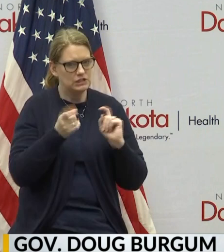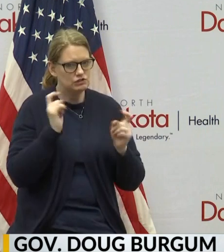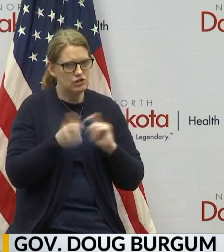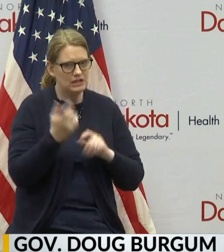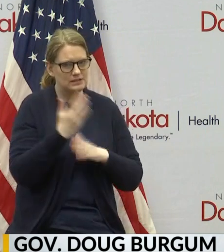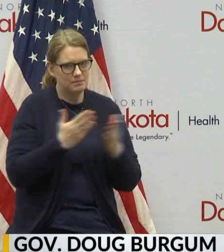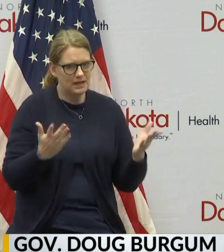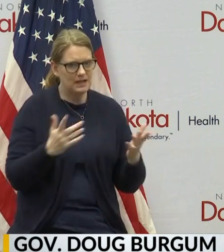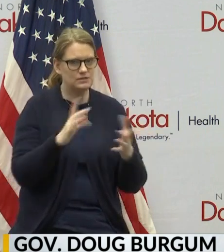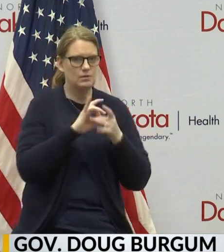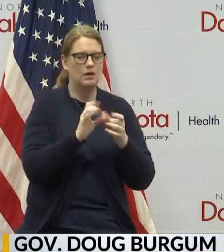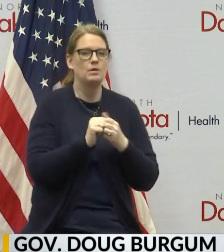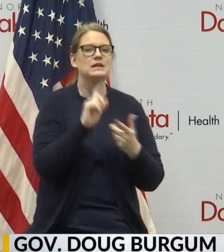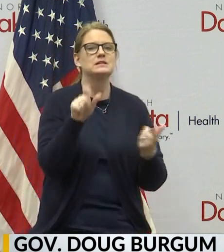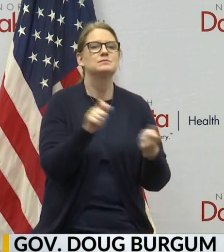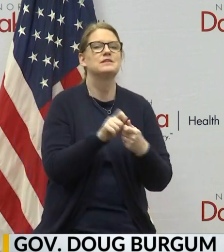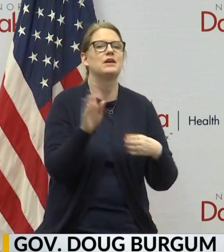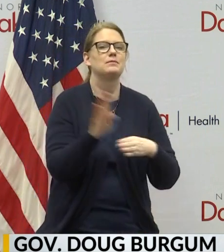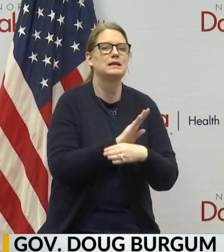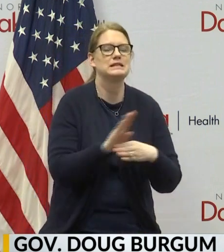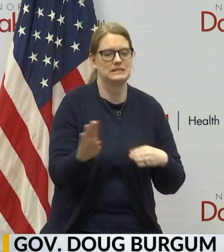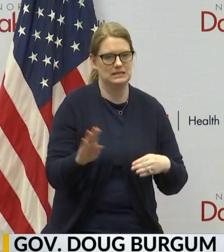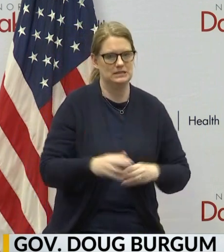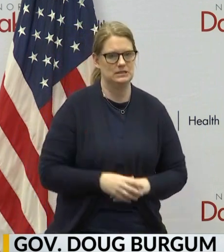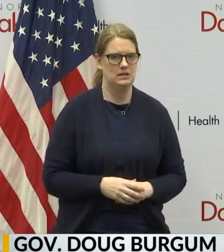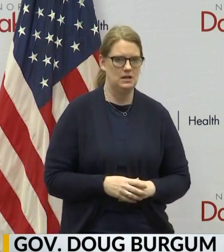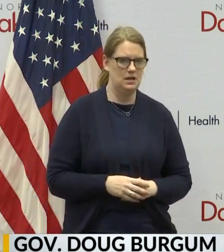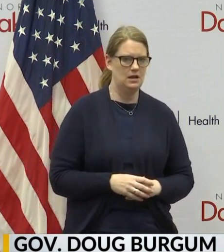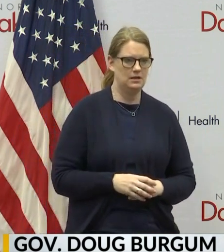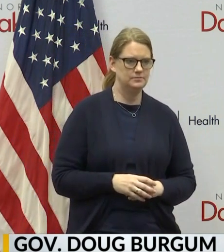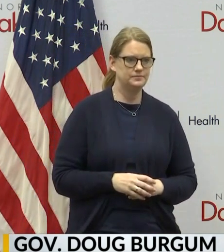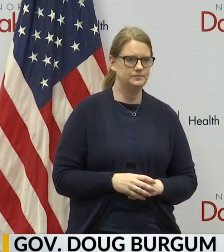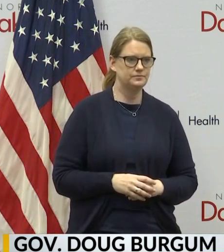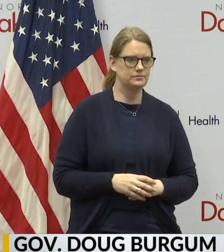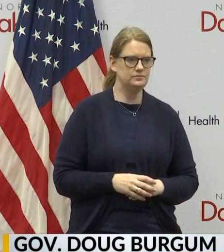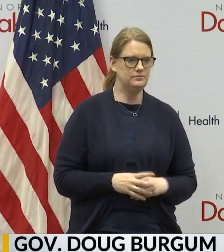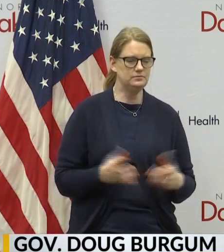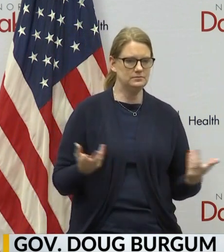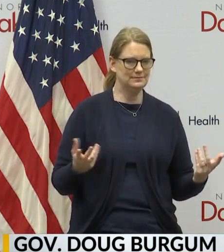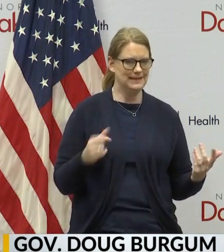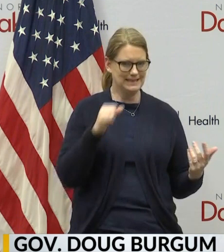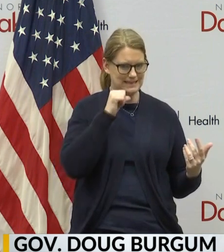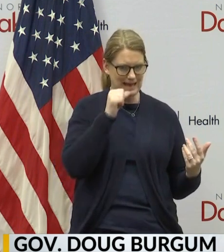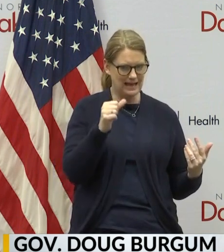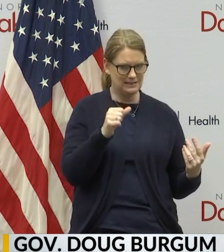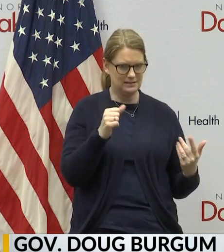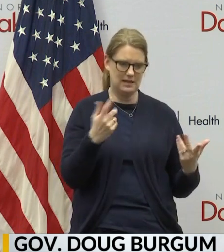CONDITIONS, SO AGAIN, WE'RE PROVIDING SOME CHANGES TODAY TO SOME OF THE GUIDANCE RELATED TO